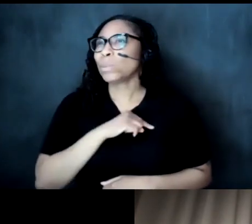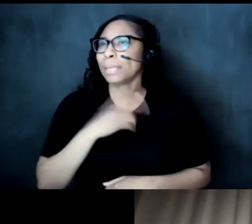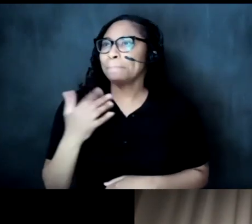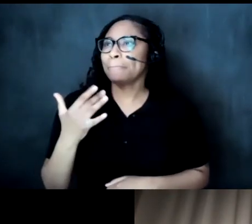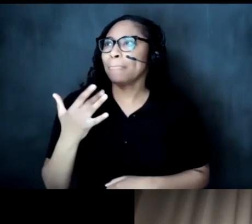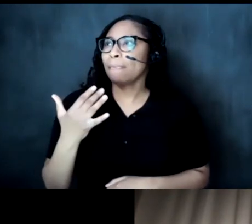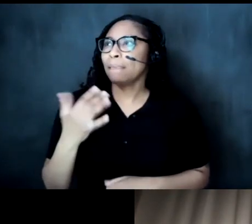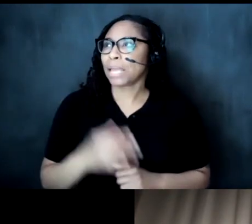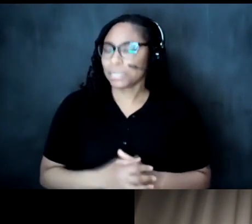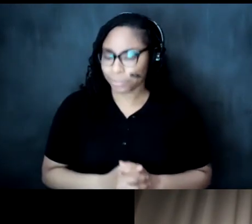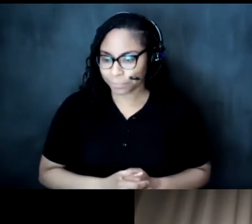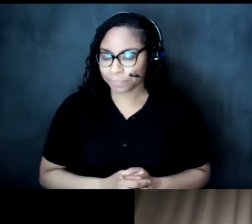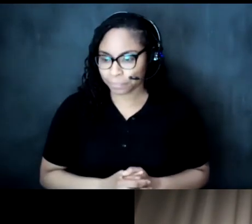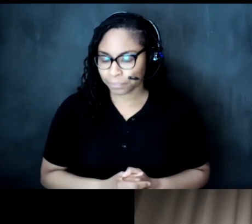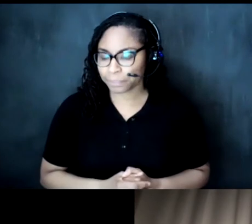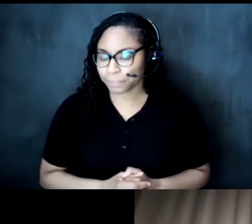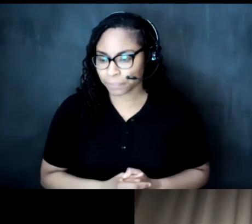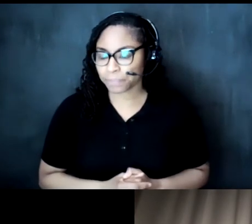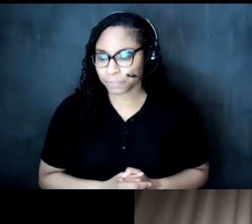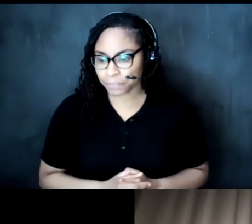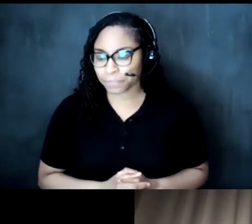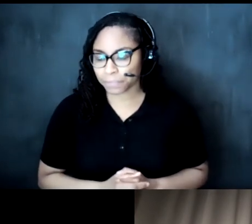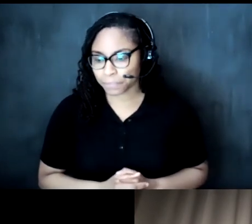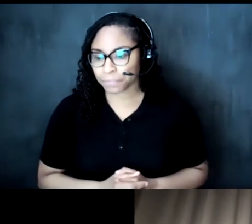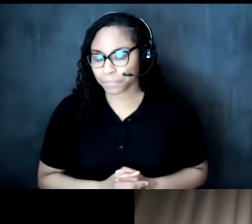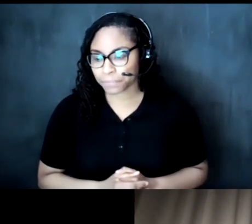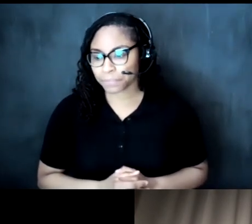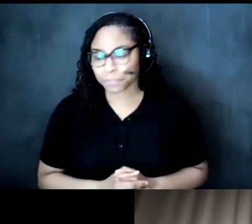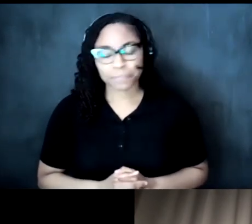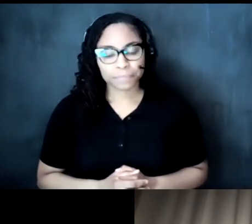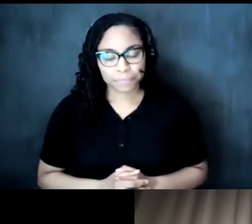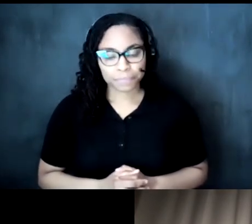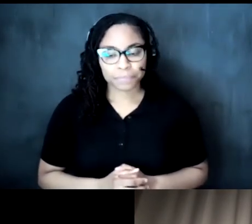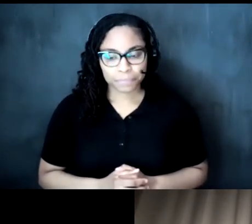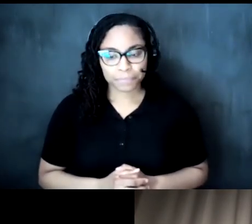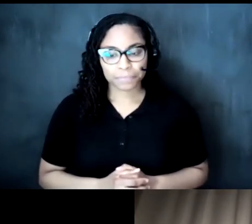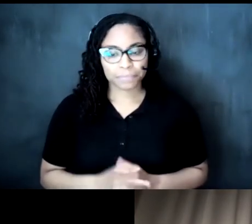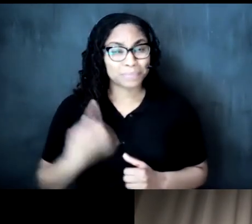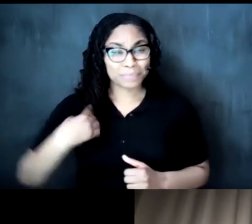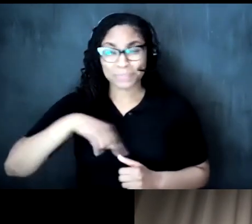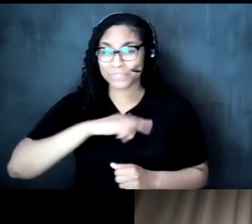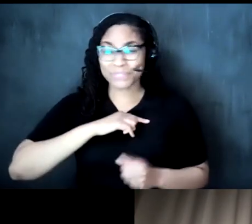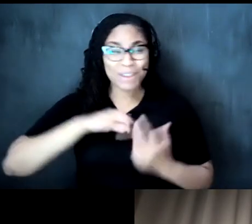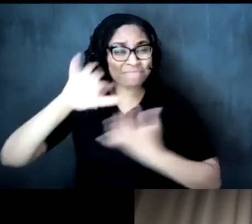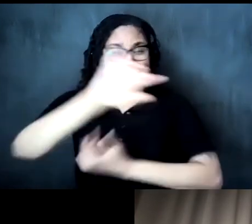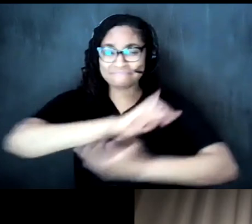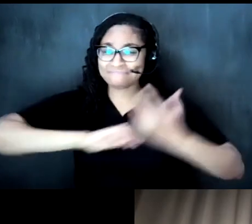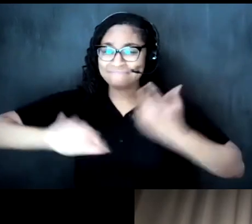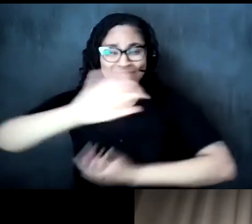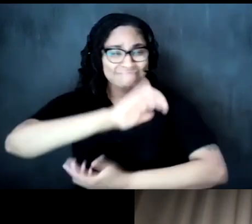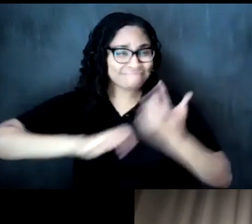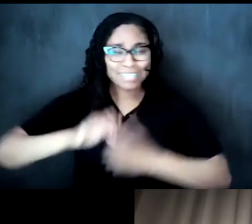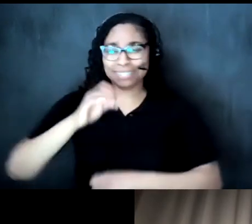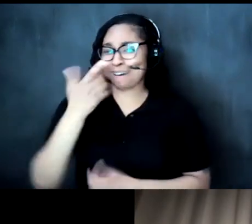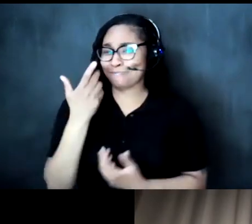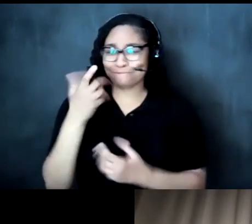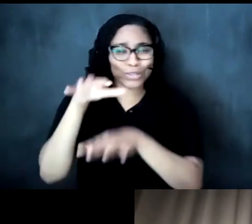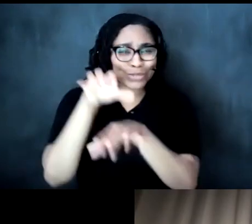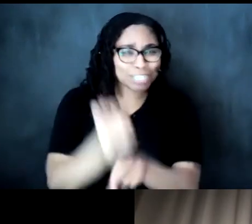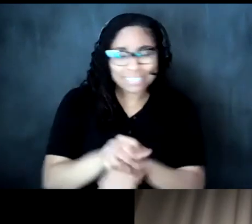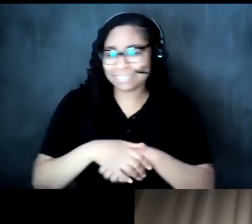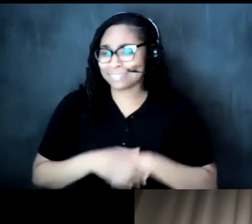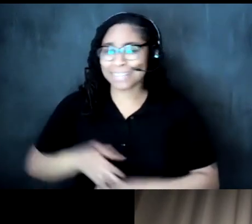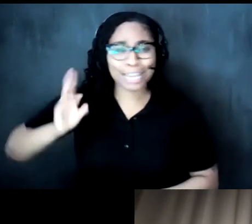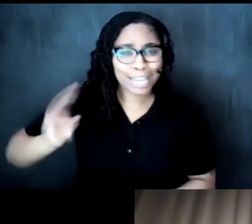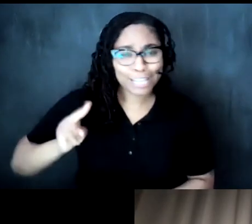uh a a a mixture of of traditions and voices and histories right all at once for me it's important